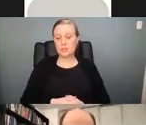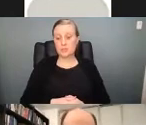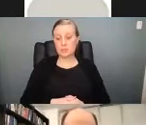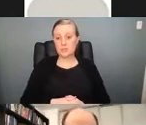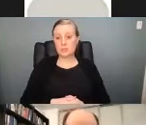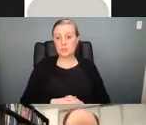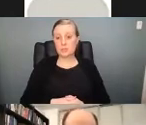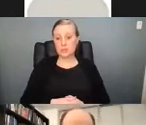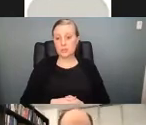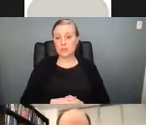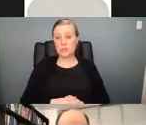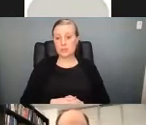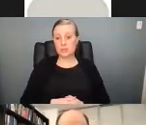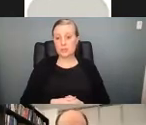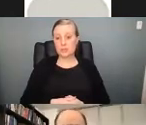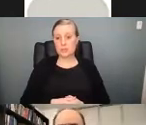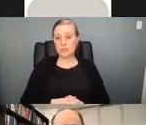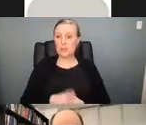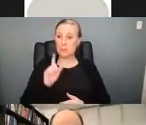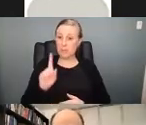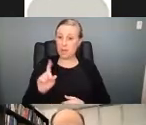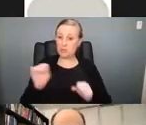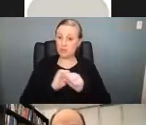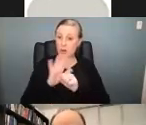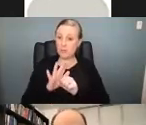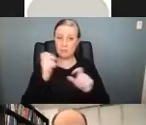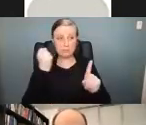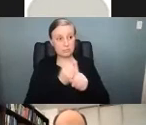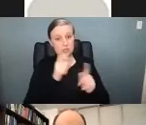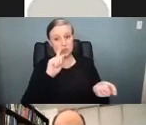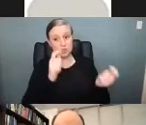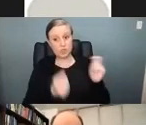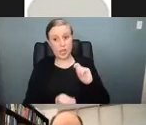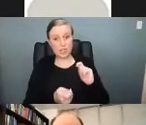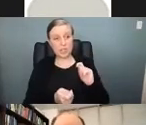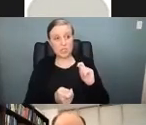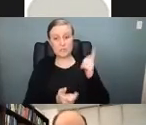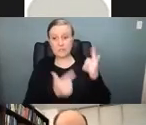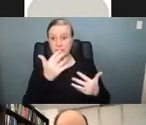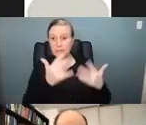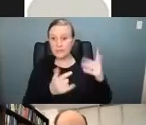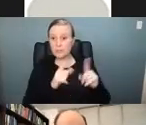of digital inclusion is really another question that I think you can see here.